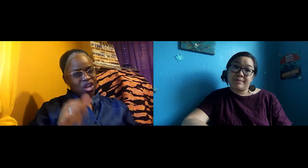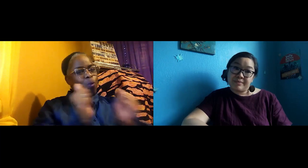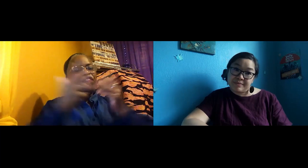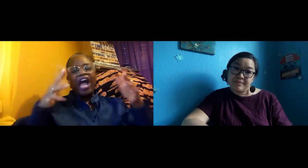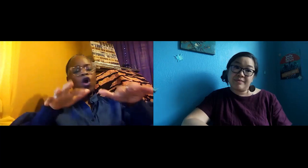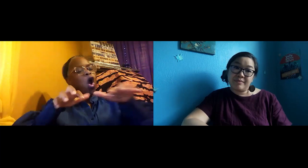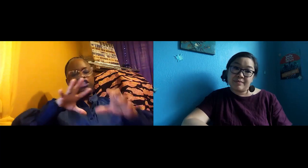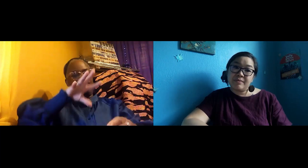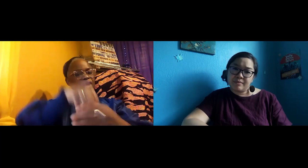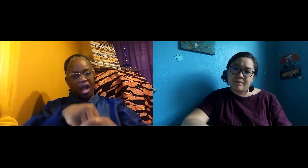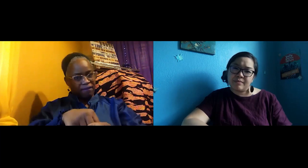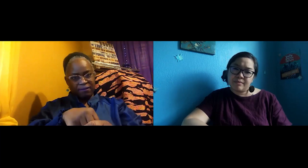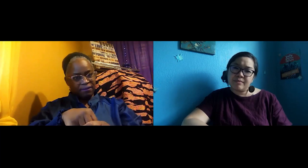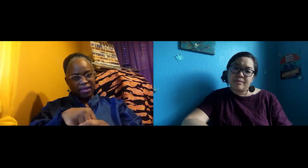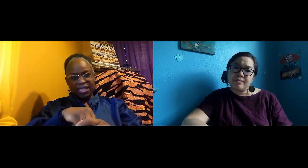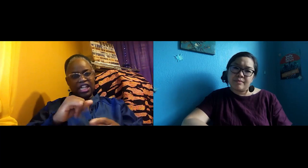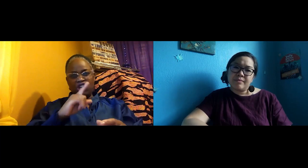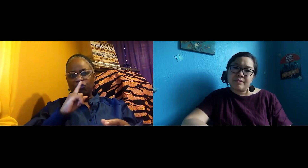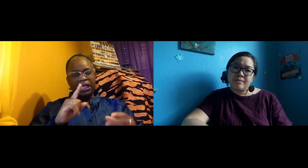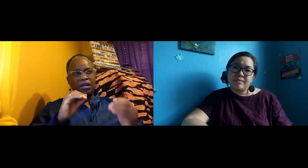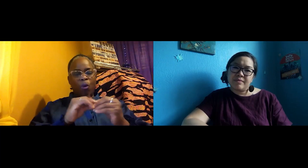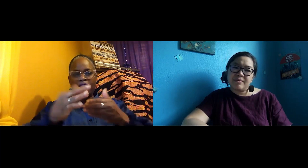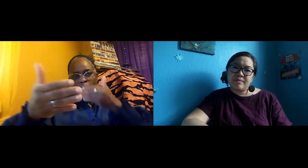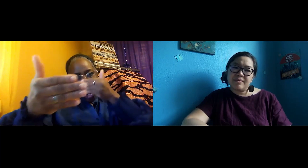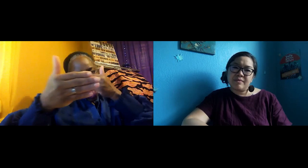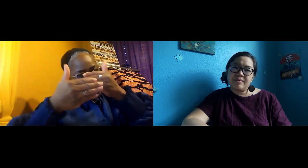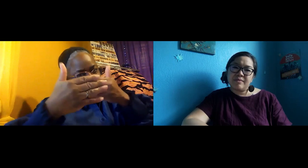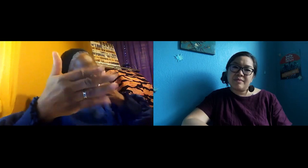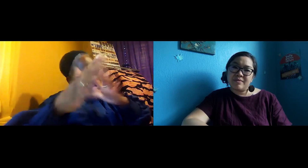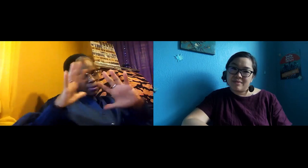close-up shots, that I do not have. I would have loved to have that.